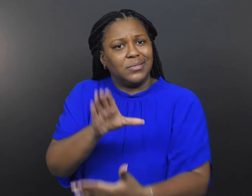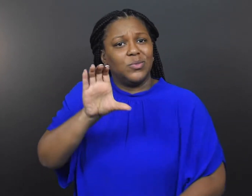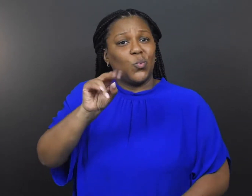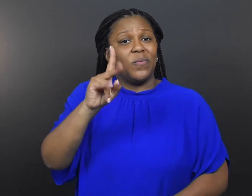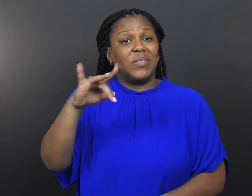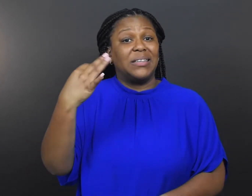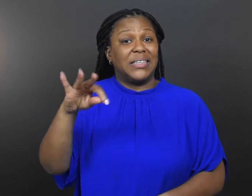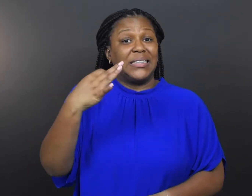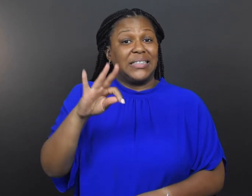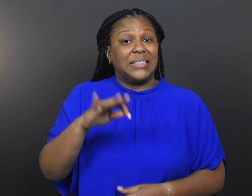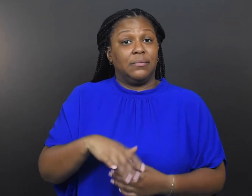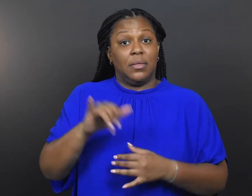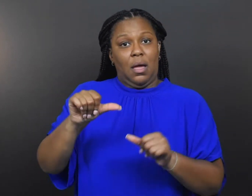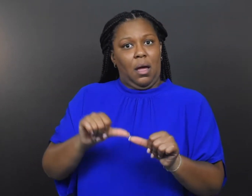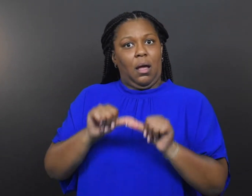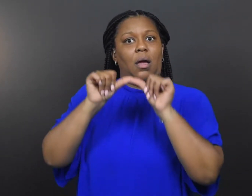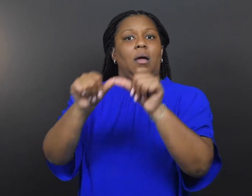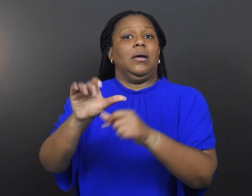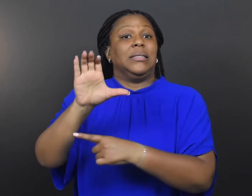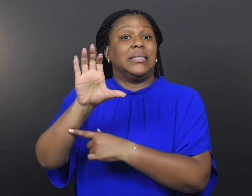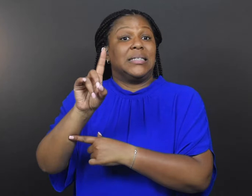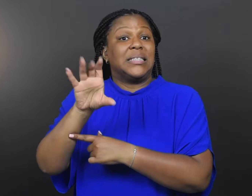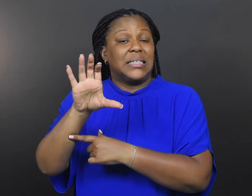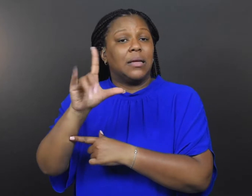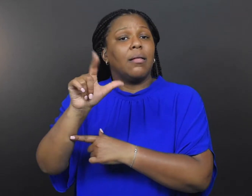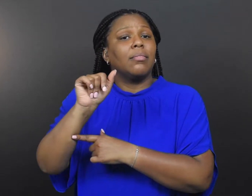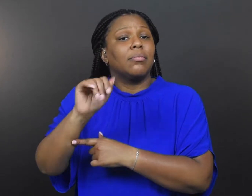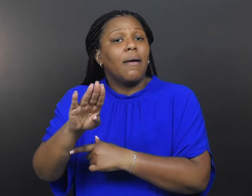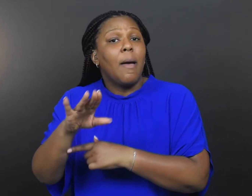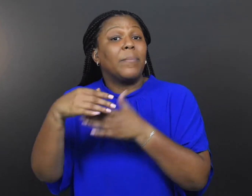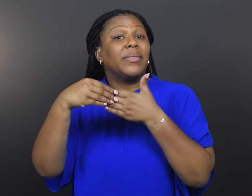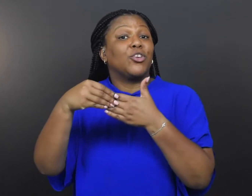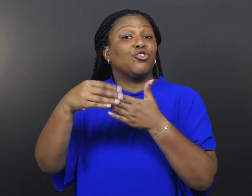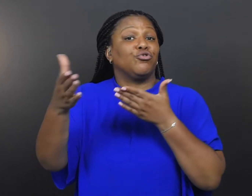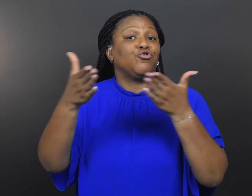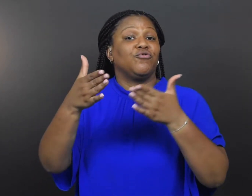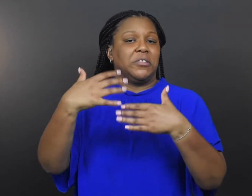COVID-19, and that’s kept CDC Laboratory Leadership Service